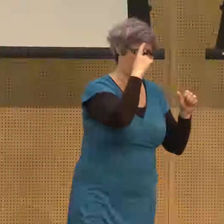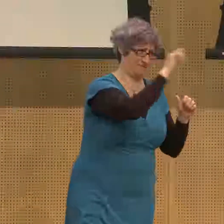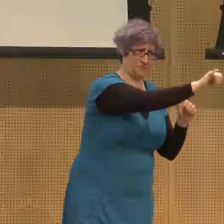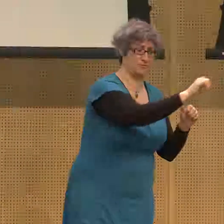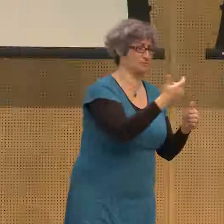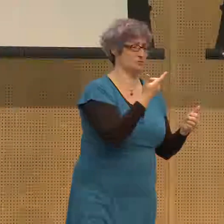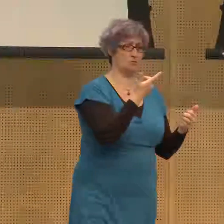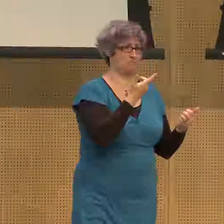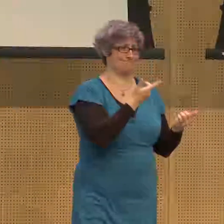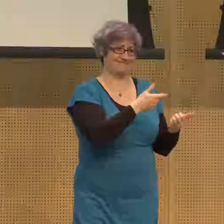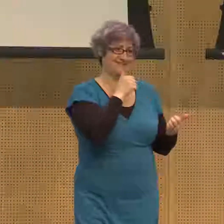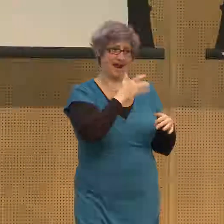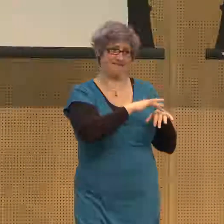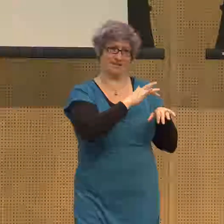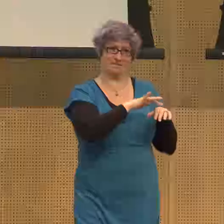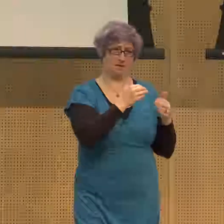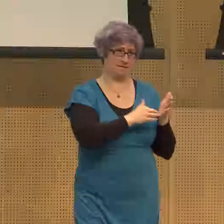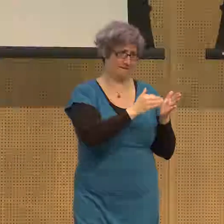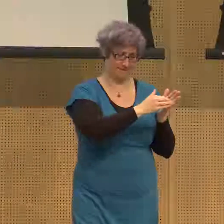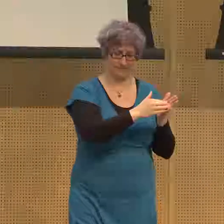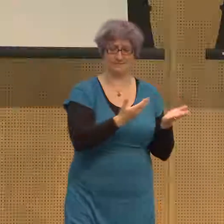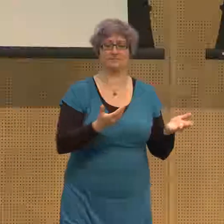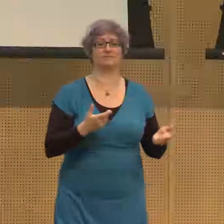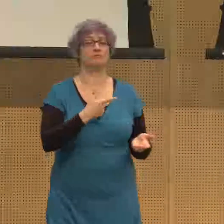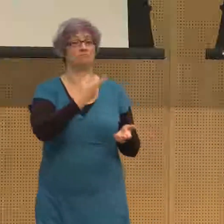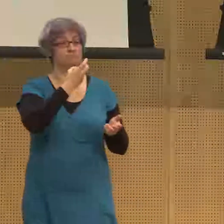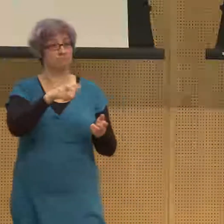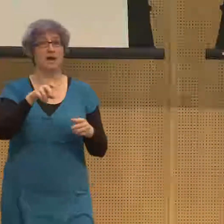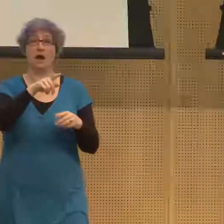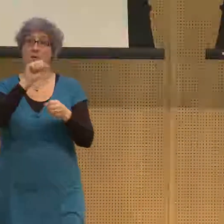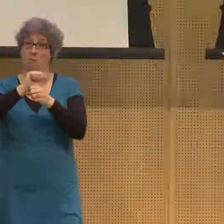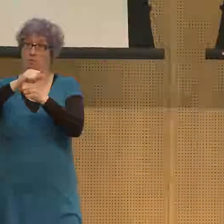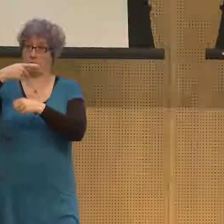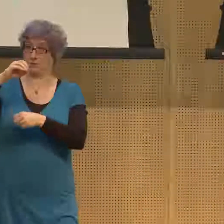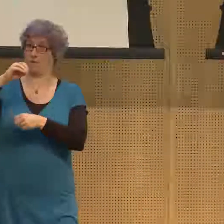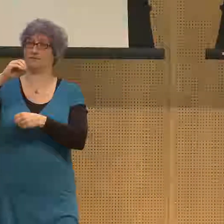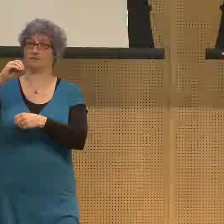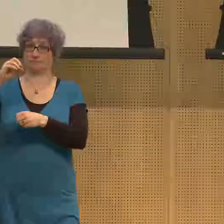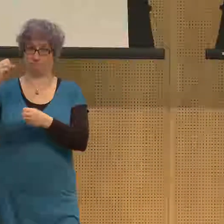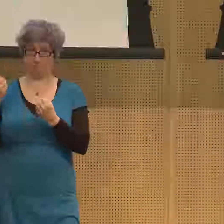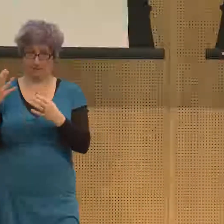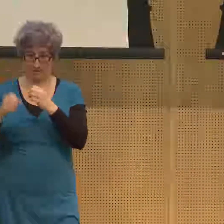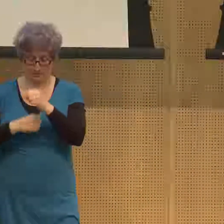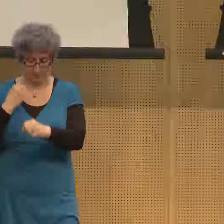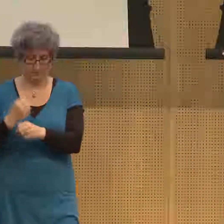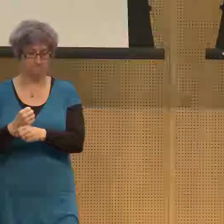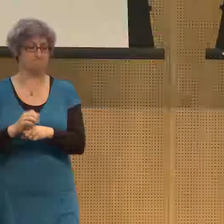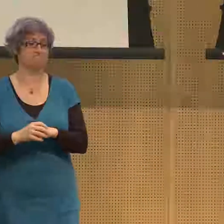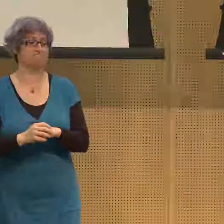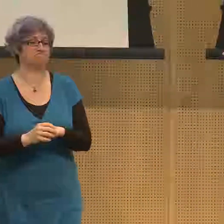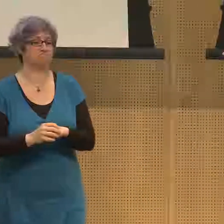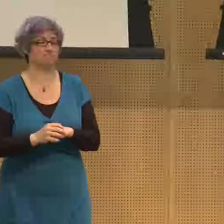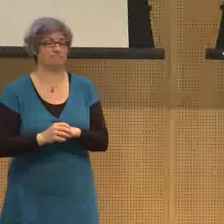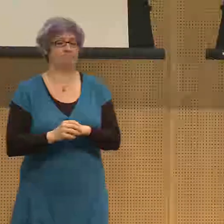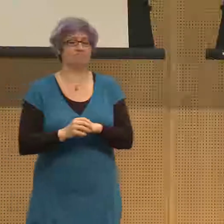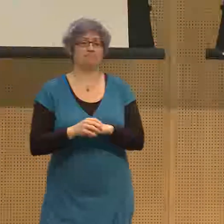And many people stay in the one job for a long time, but they don't come open often. There's a low turnout-- turnover rate.